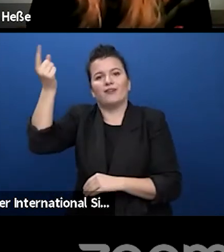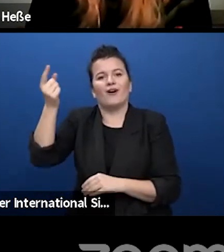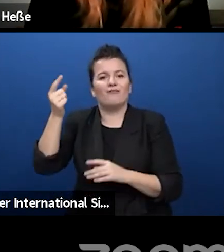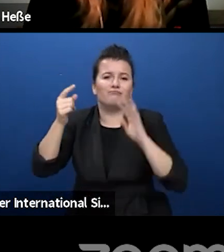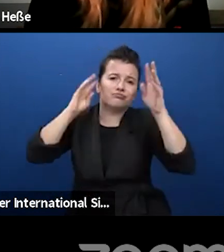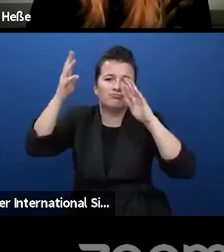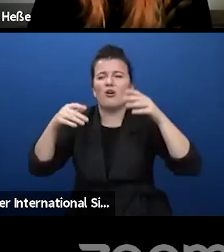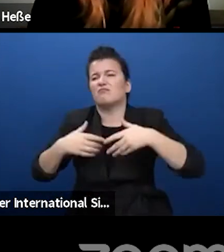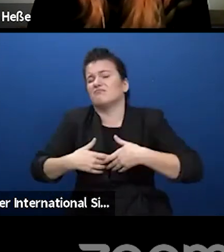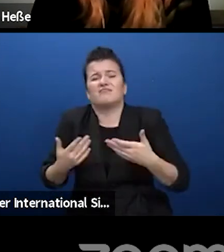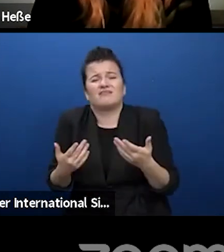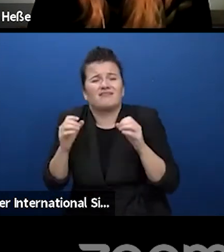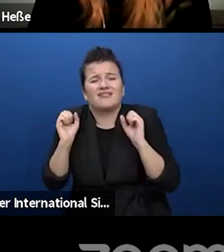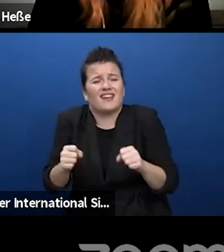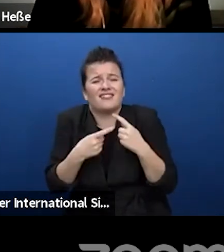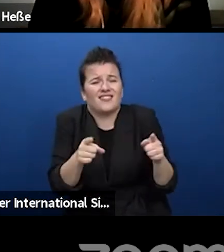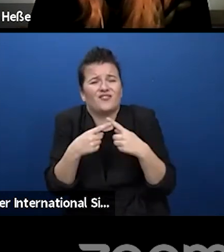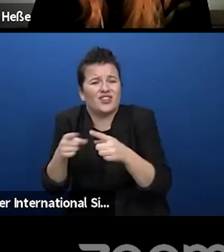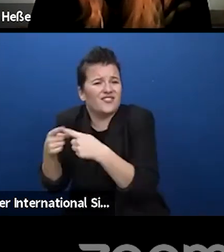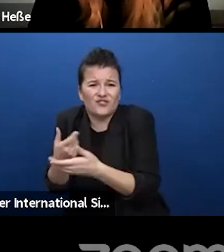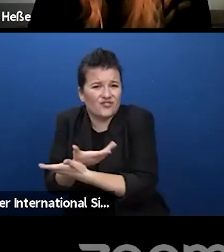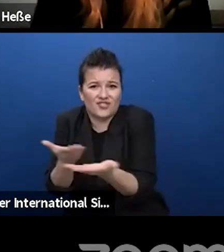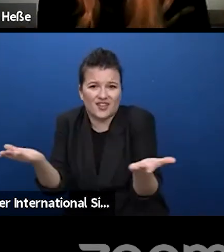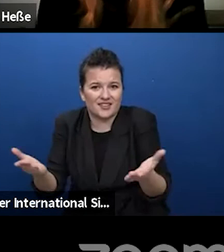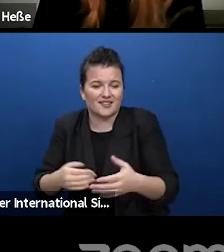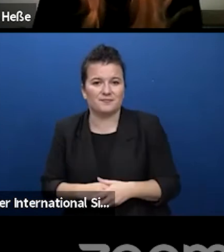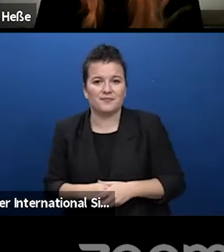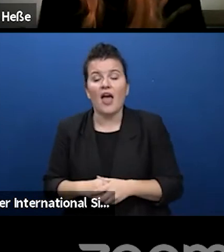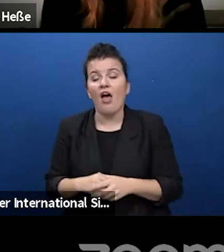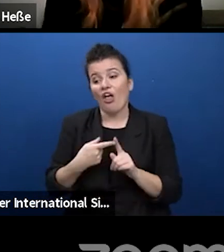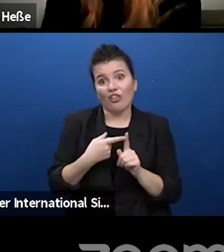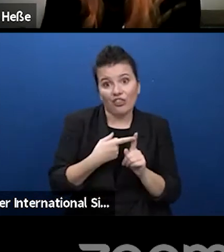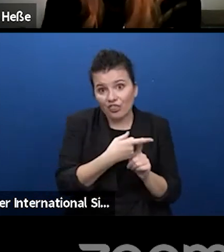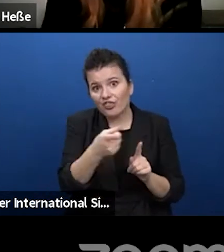doing it you know and the important thing is that they don't have to be stuck in what you